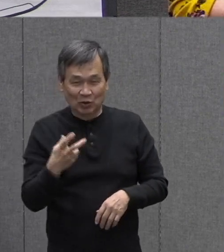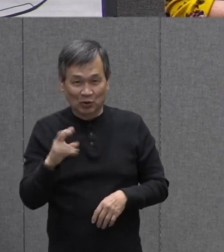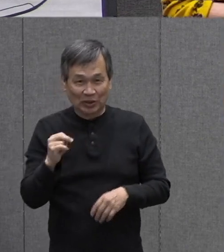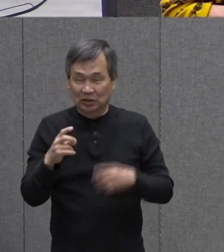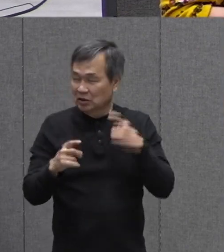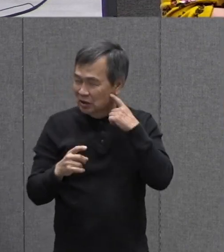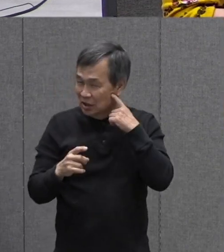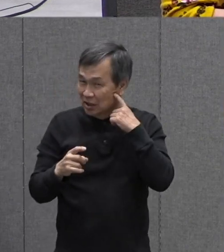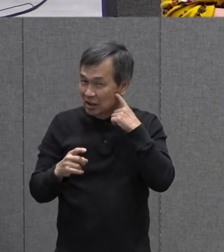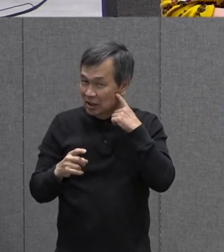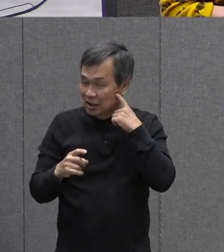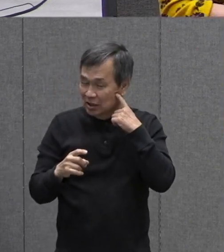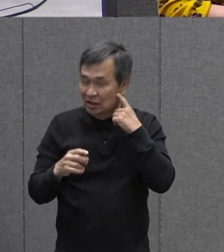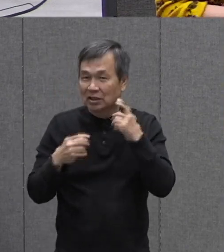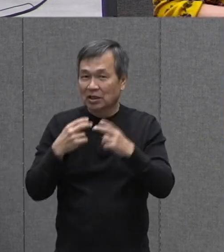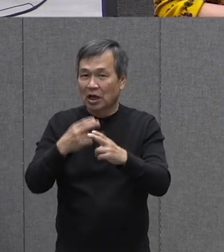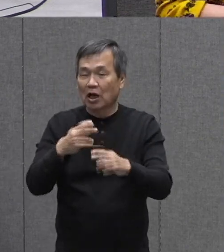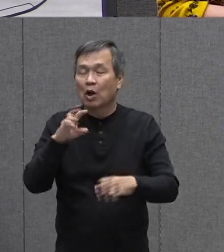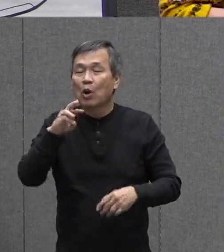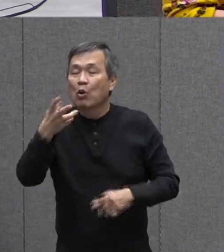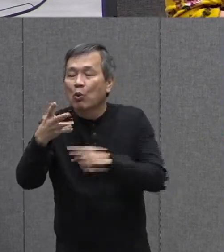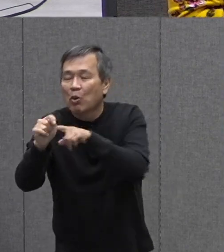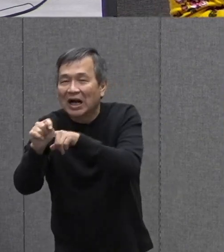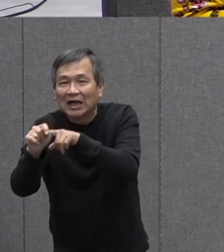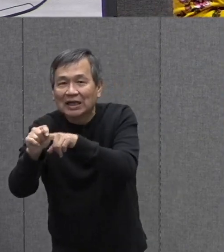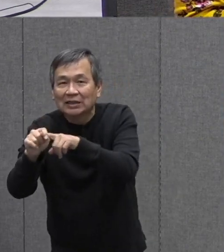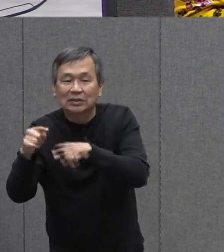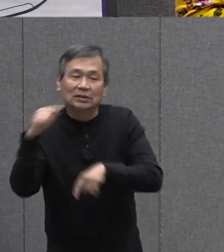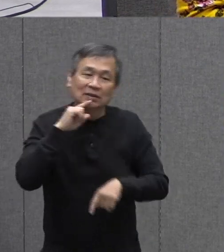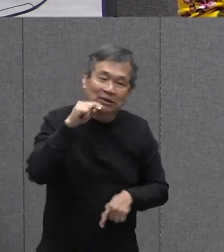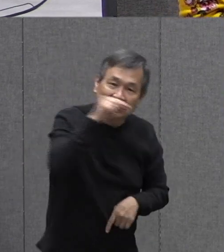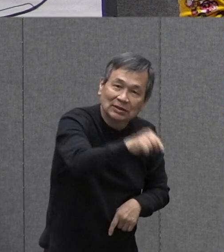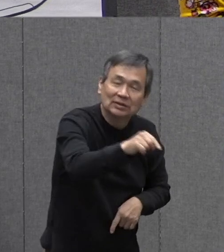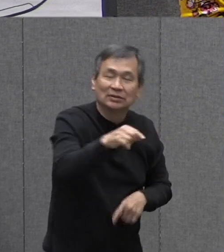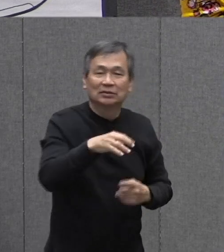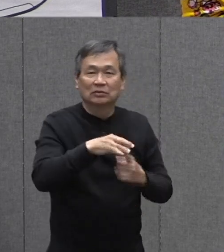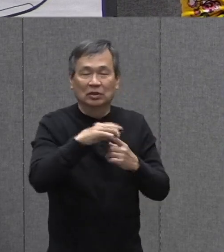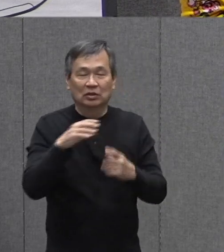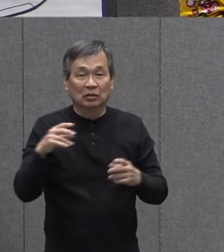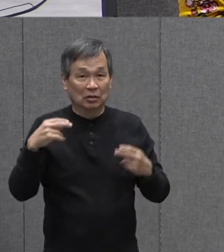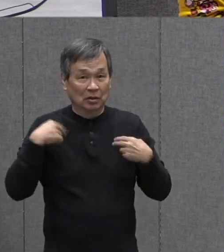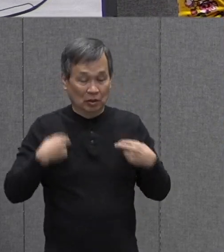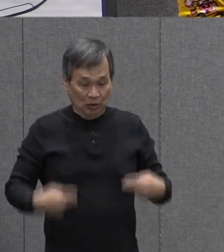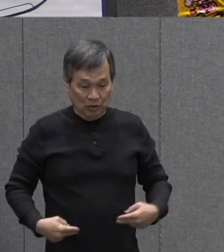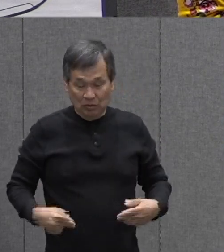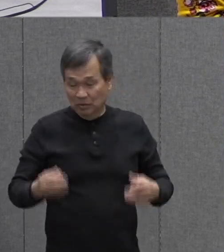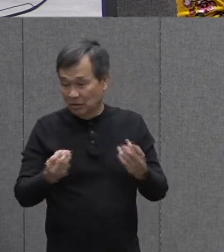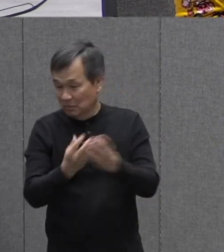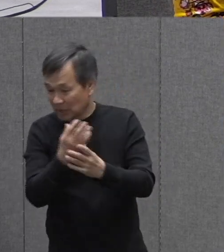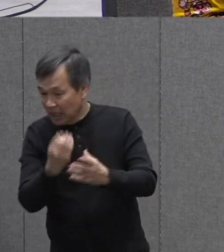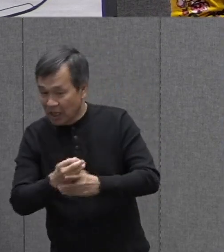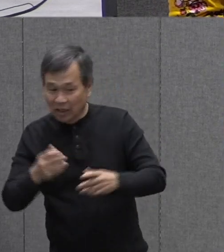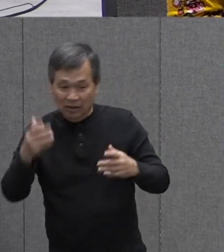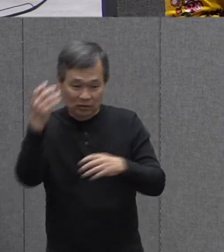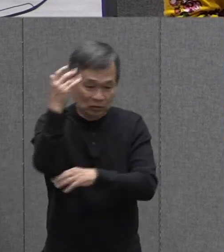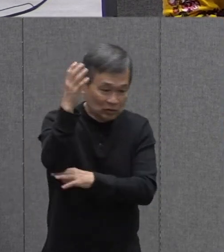the object that is special to the subject which is humans, plants and trees, bugs and birds,